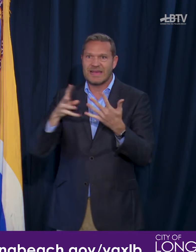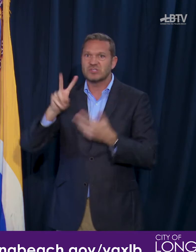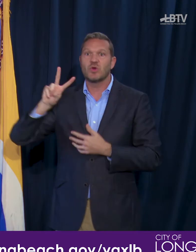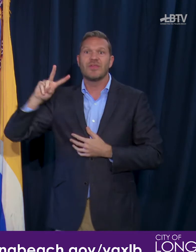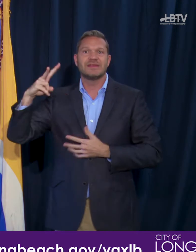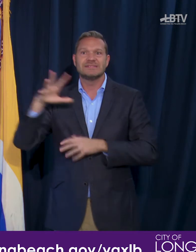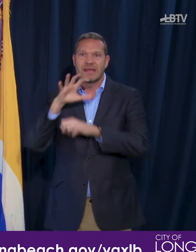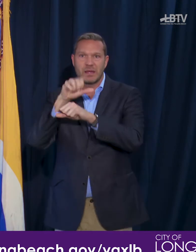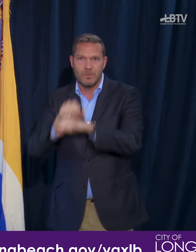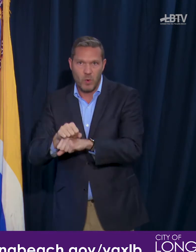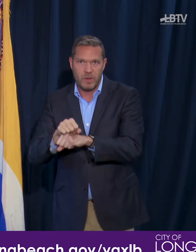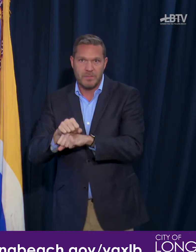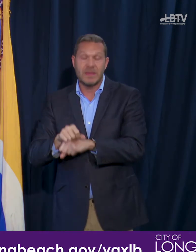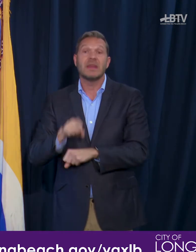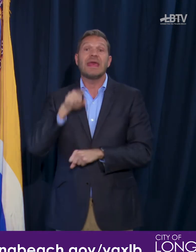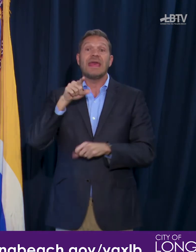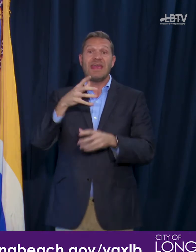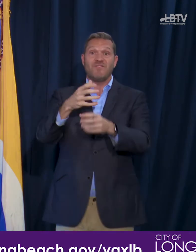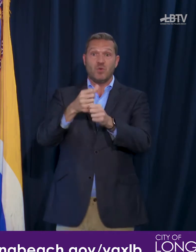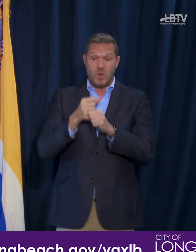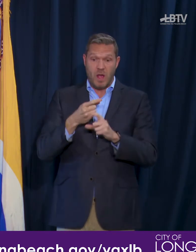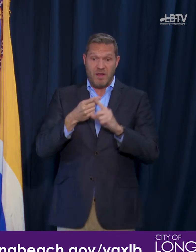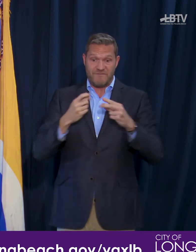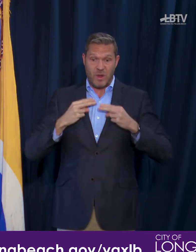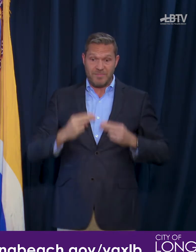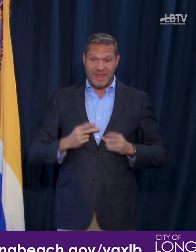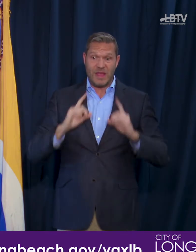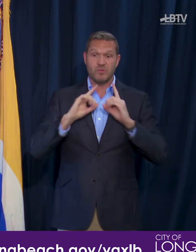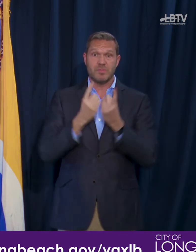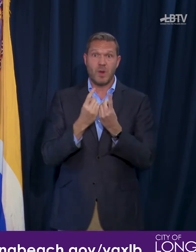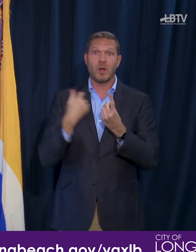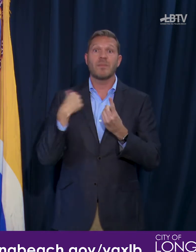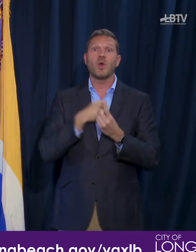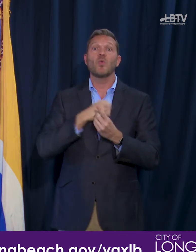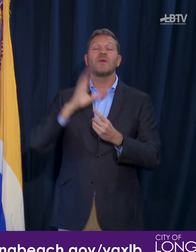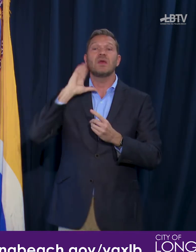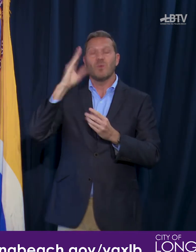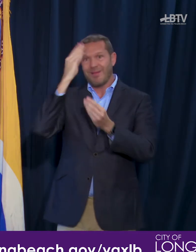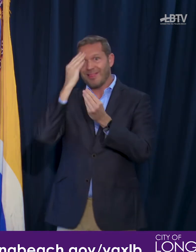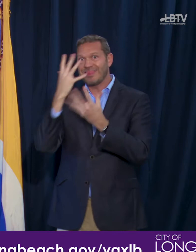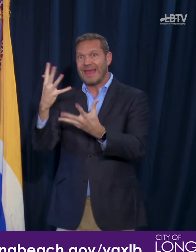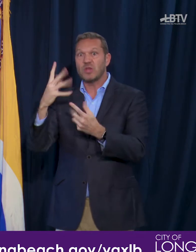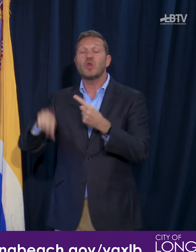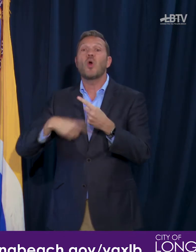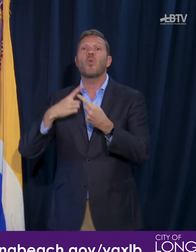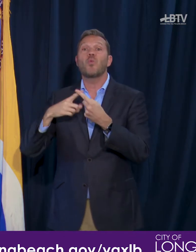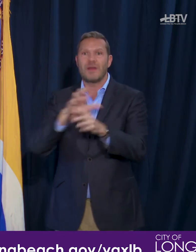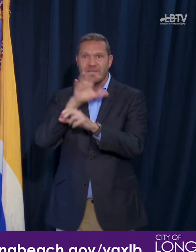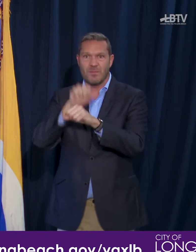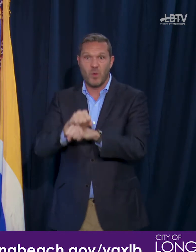If you got your shot from the Health department, we will send you and notify you when your appointment is. We have your information.